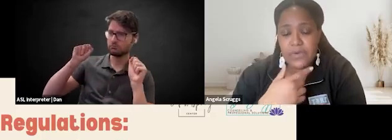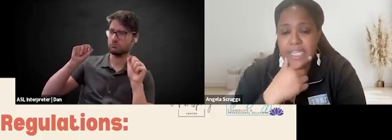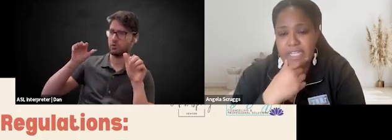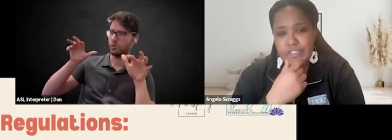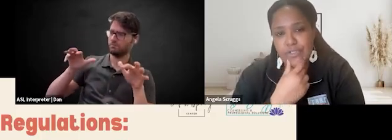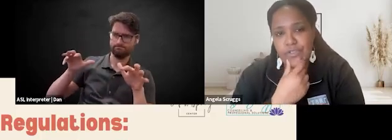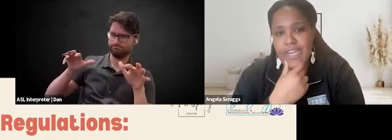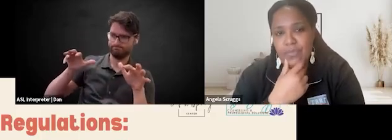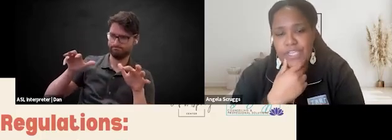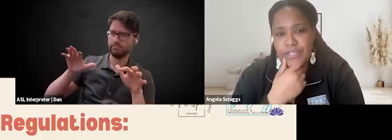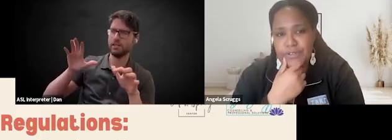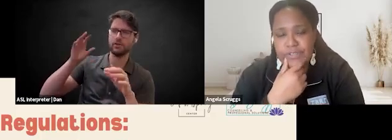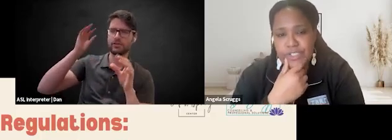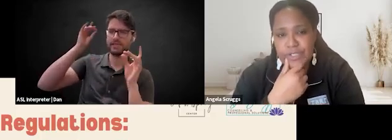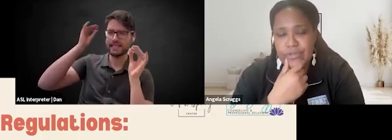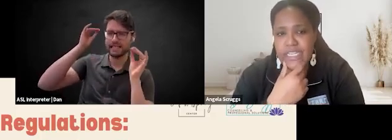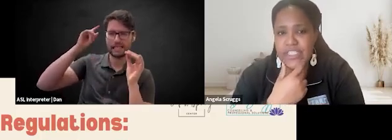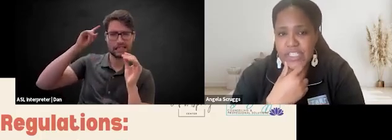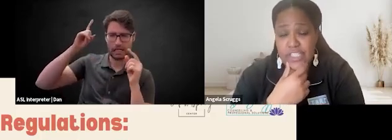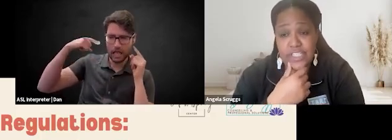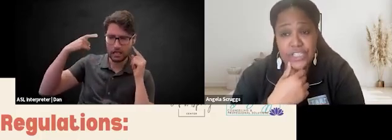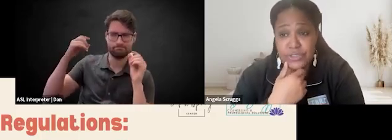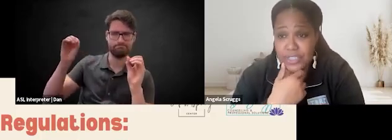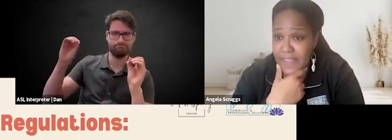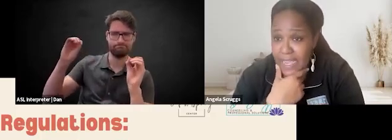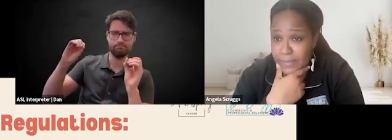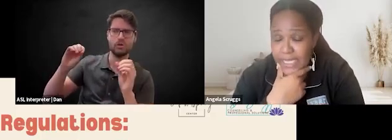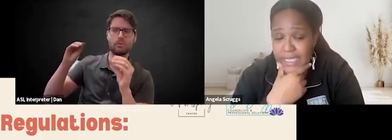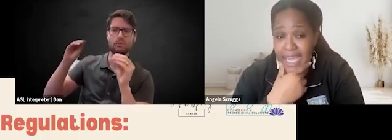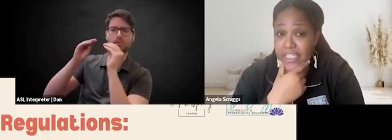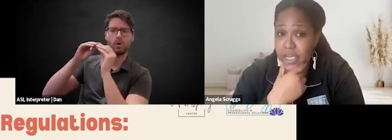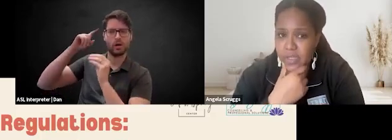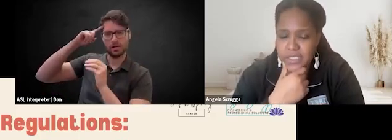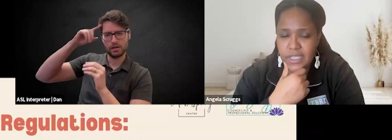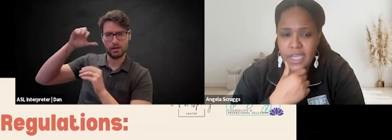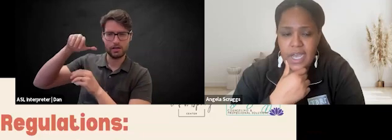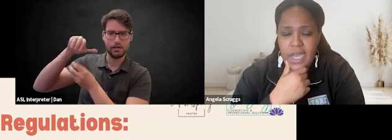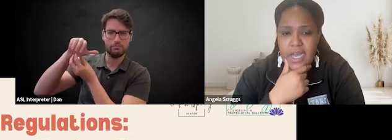So again, a tool that we use to teach this to children, and families, and adults,